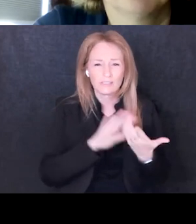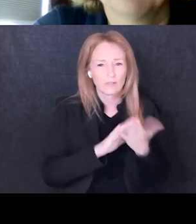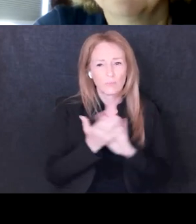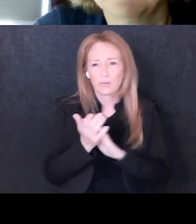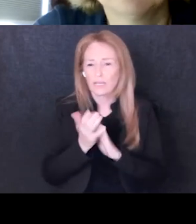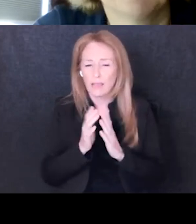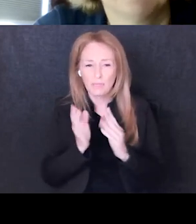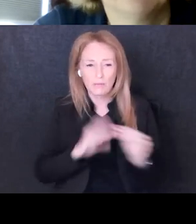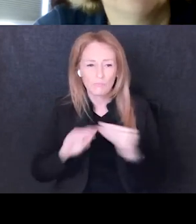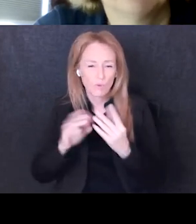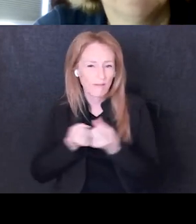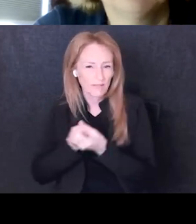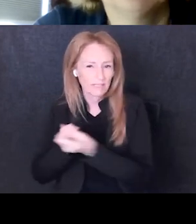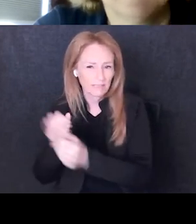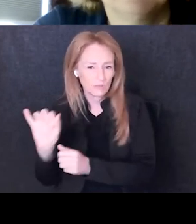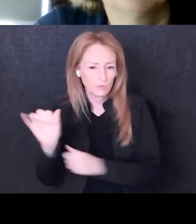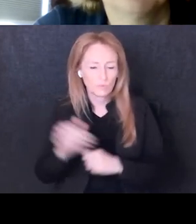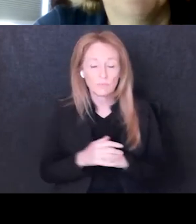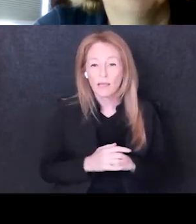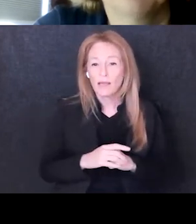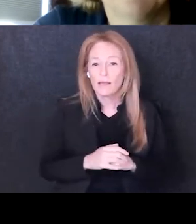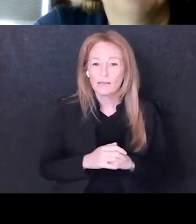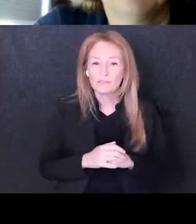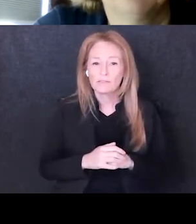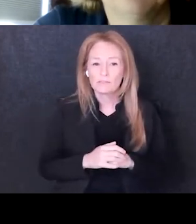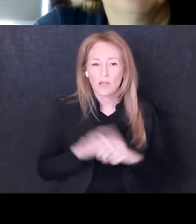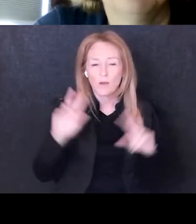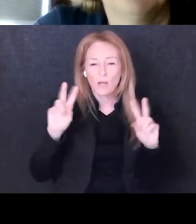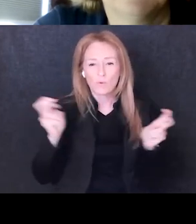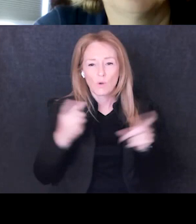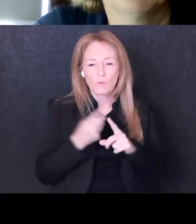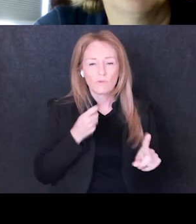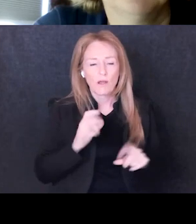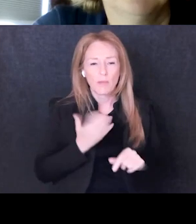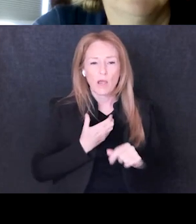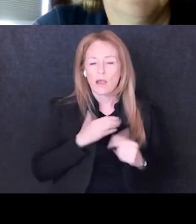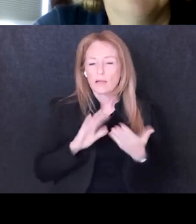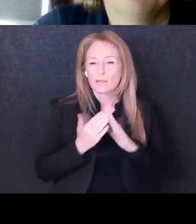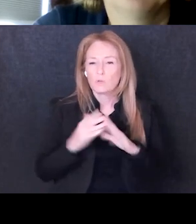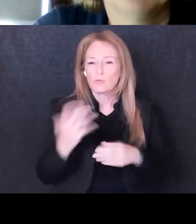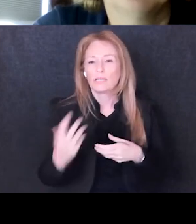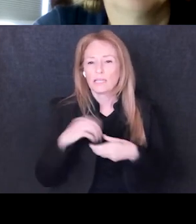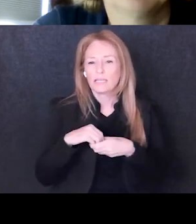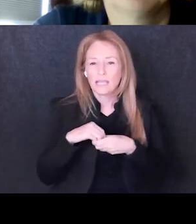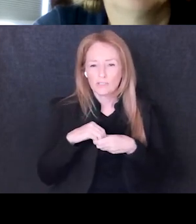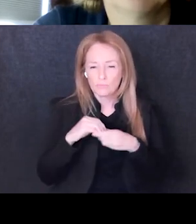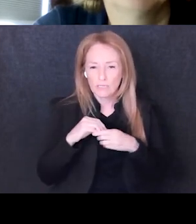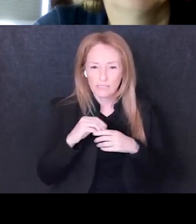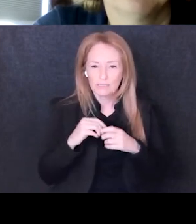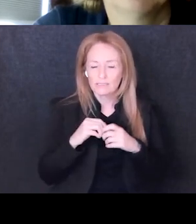THE LAST SLIDE IS A QUOTE FROM ONE OF THE COMMUNITY ENGAGEMENT SESSIONS.